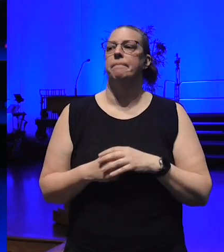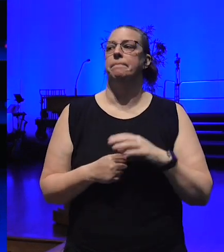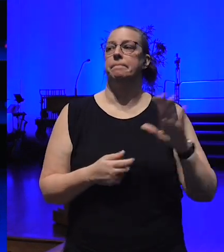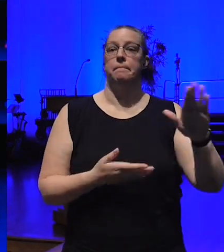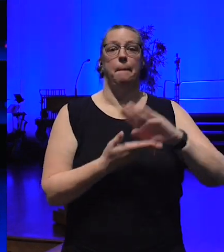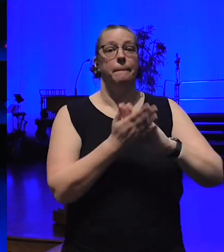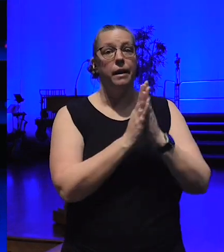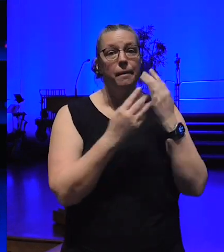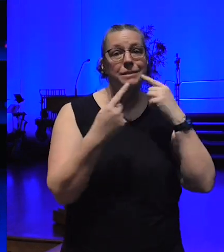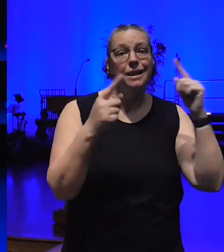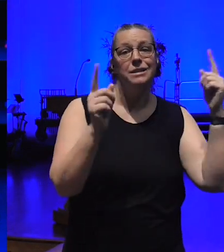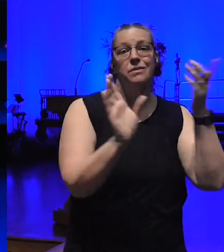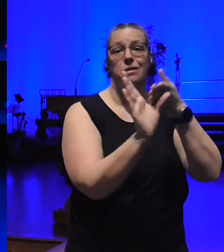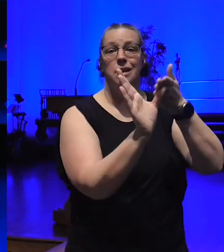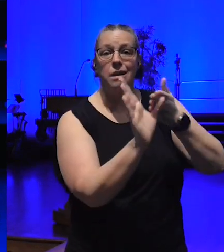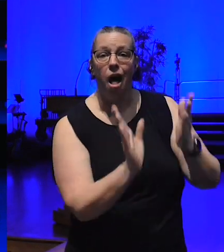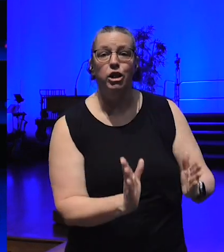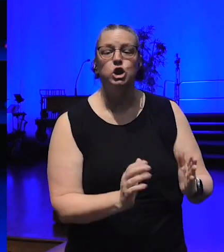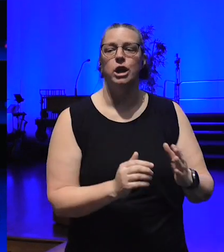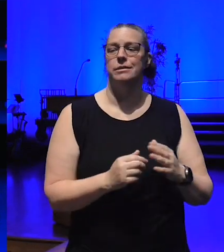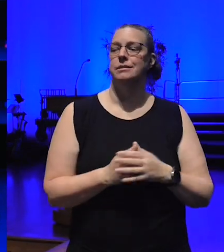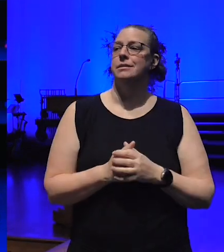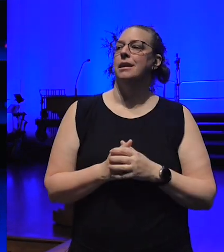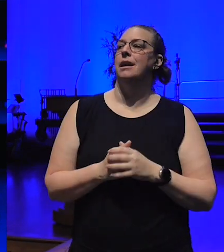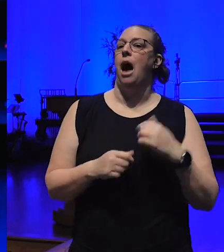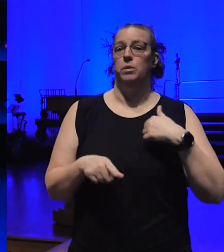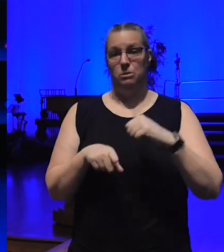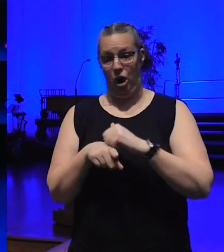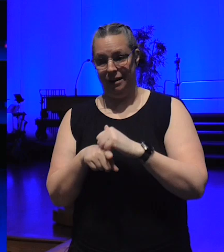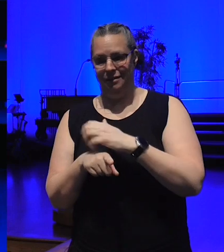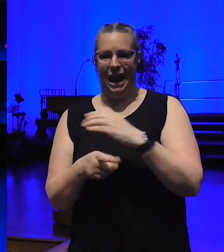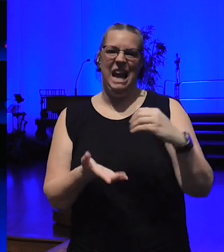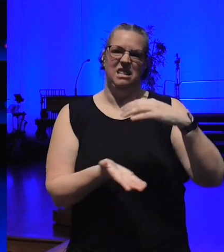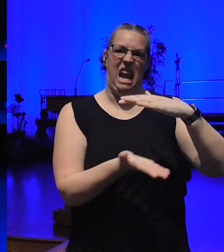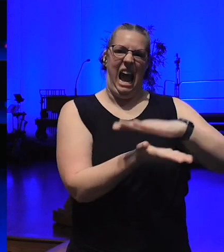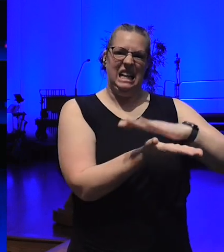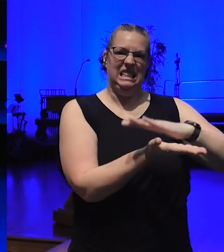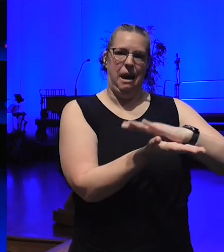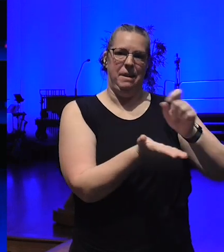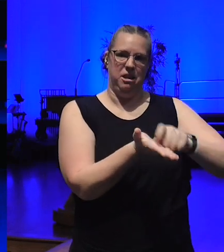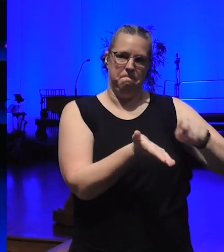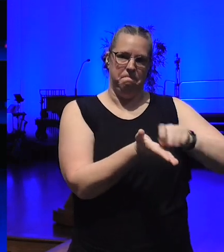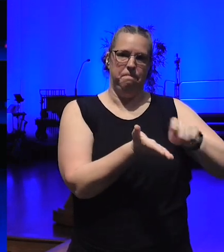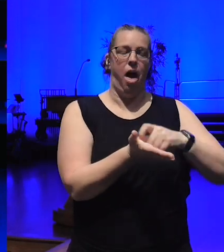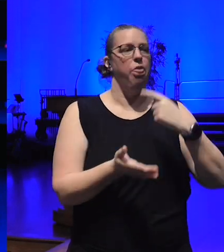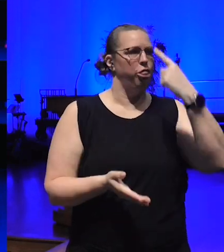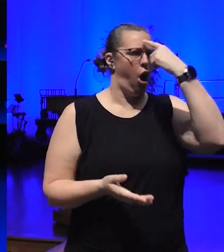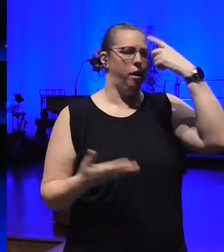very successful Psy psychologist as a practitioner and also academic and I thought I knew everything